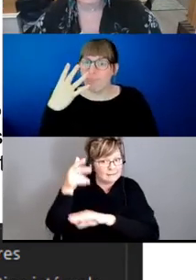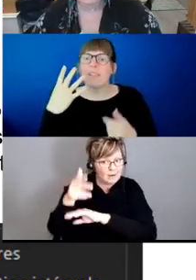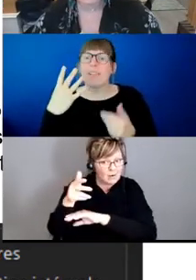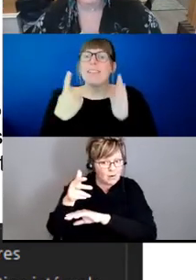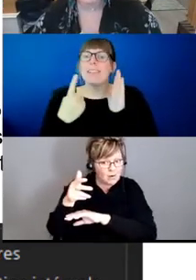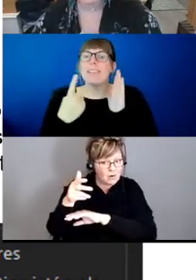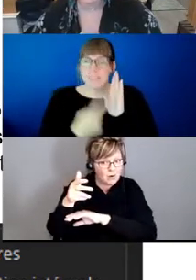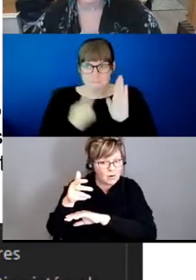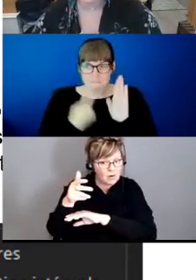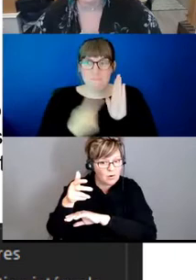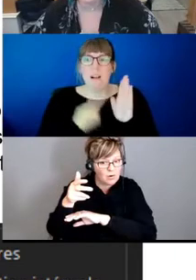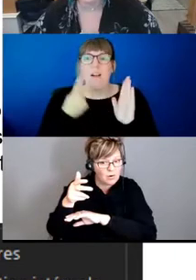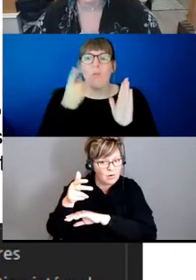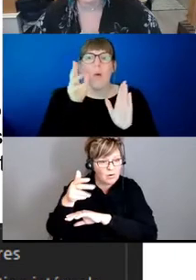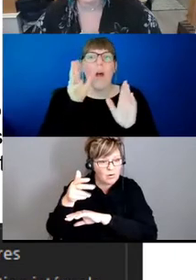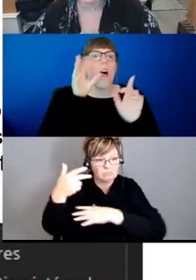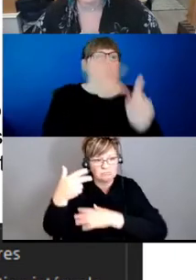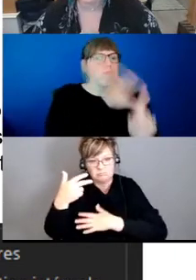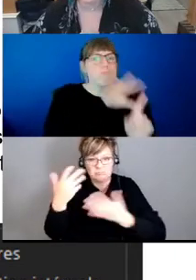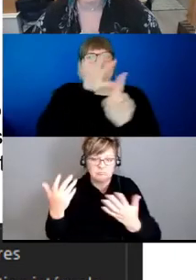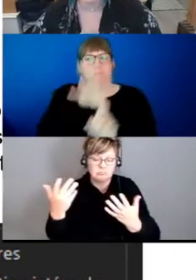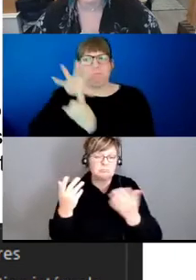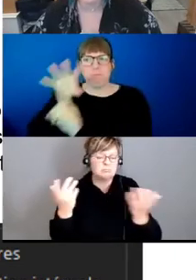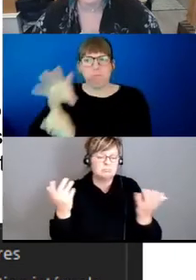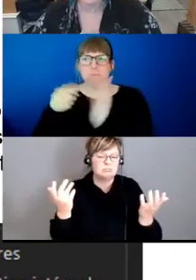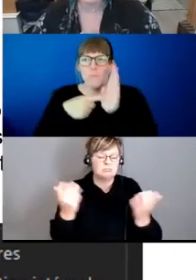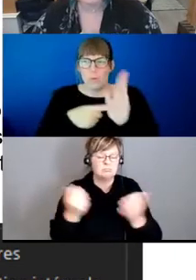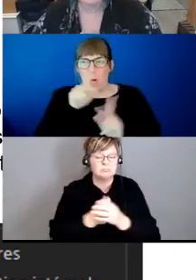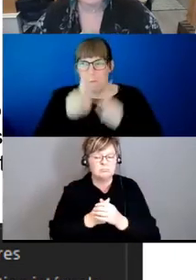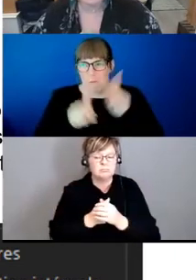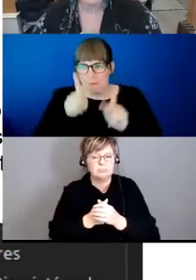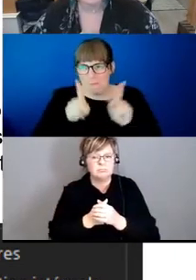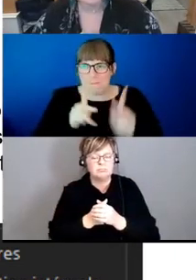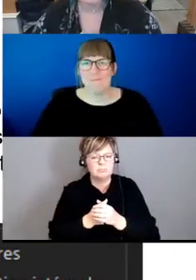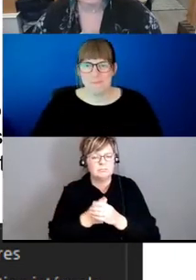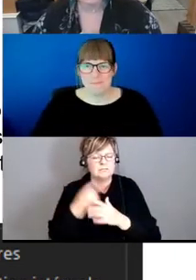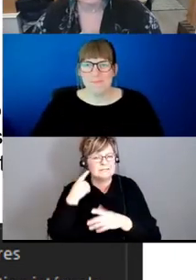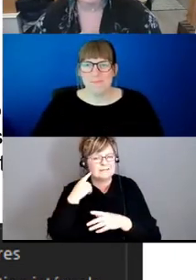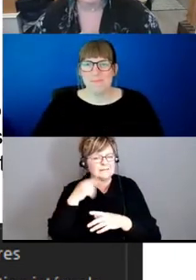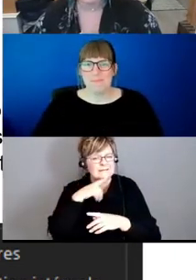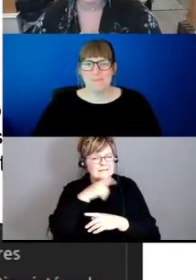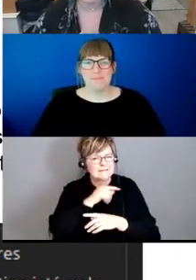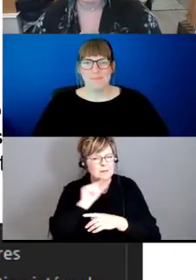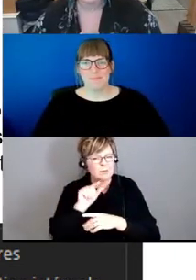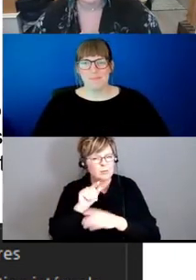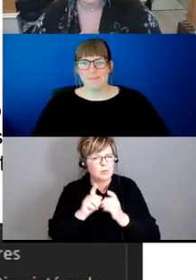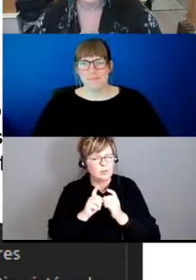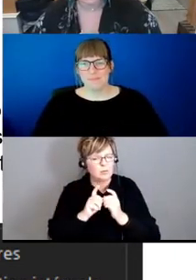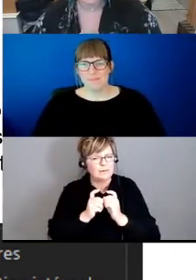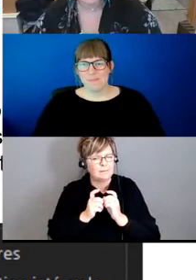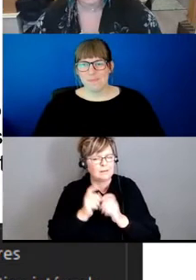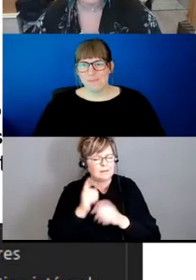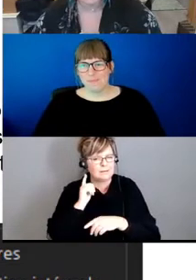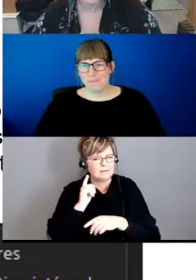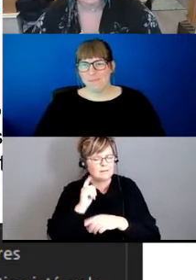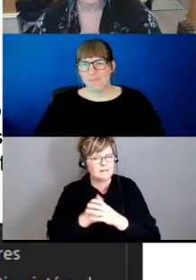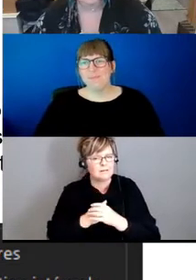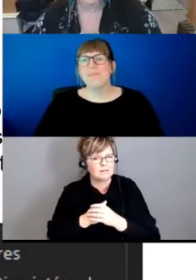BETWEEN OUR PRESENTERS. PLEASE NOTE THAT OUT OF RESPECT TO OUR ARTISTS AND THOSE WHO USE